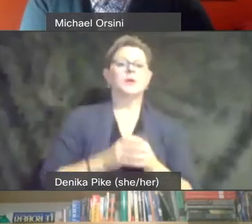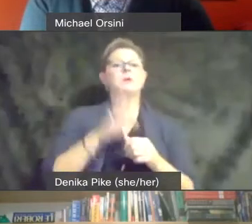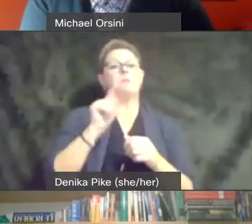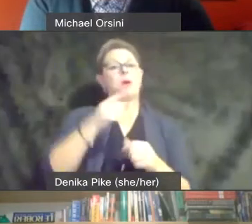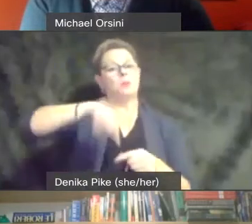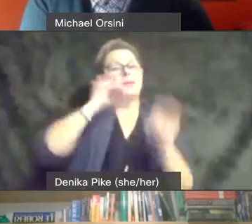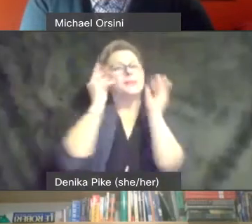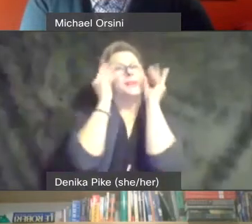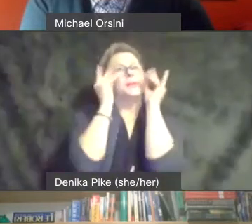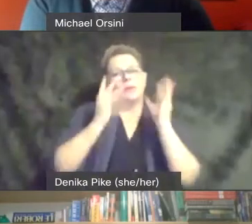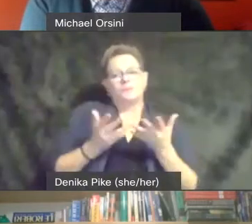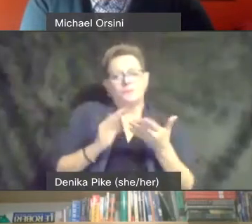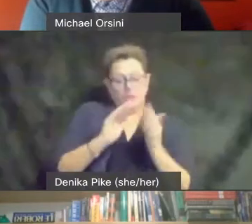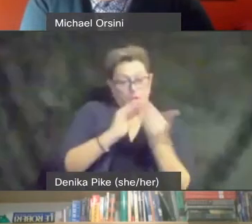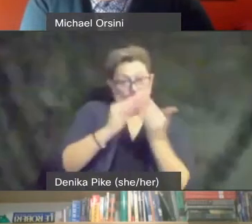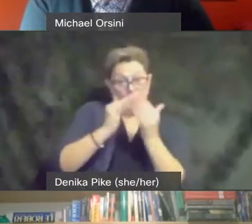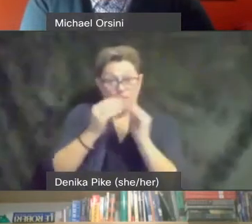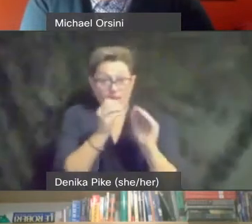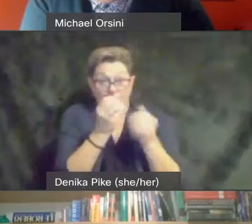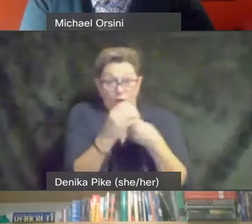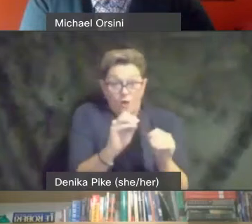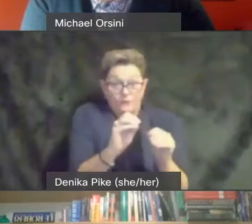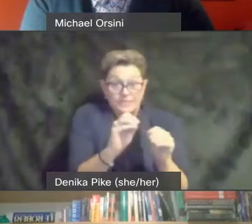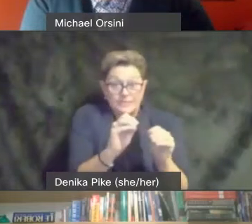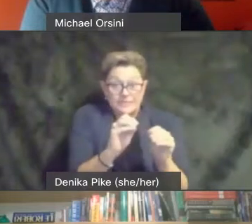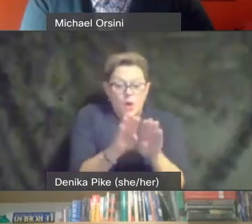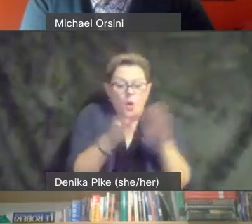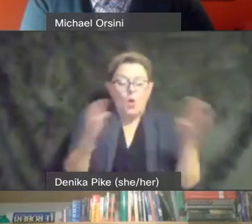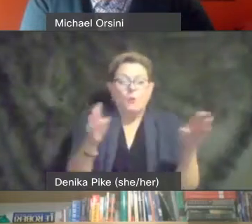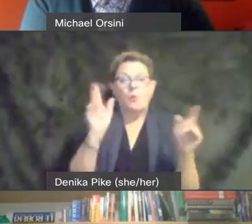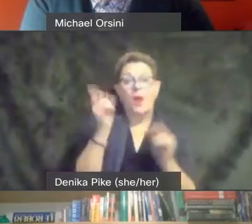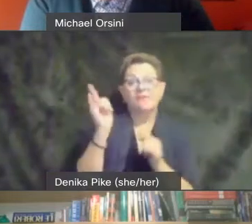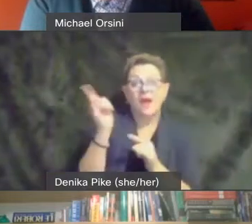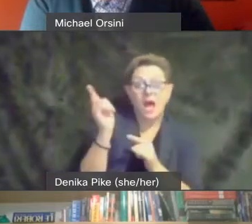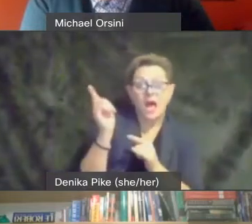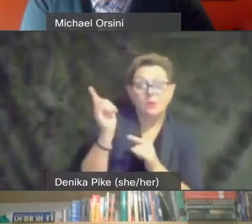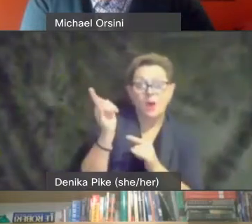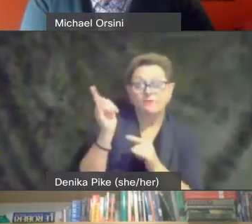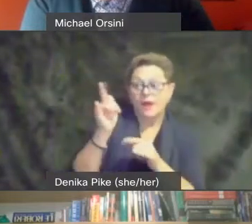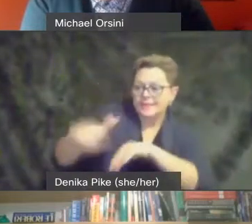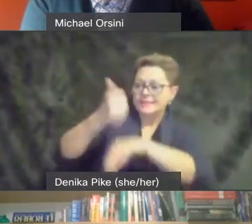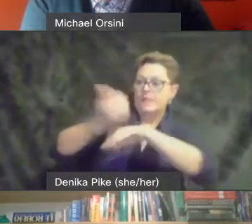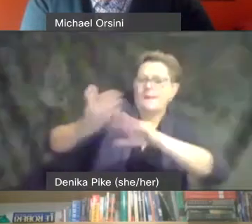And keeping their WI Fi on, so kids can submit their homework, uh, when they can't get service at home or the doctor making that.